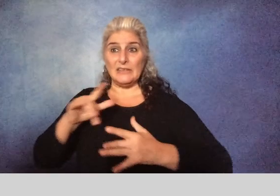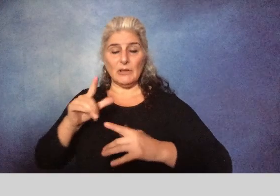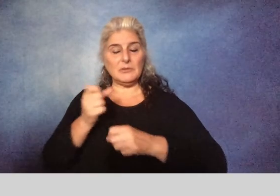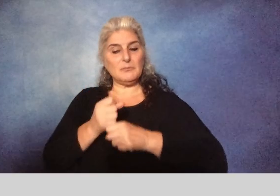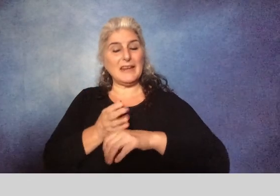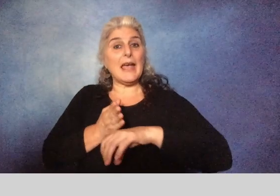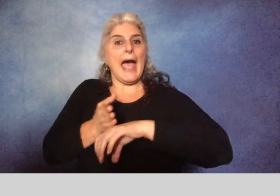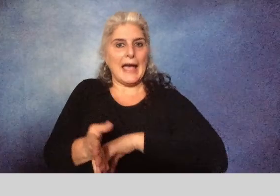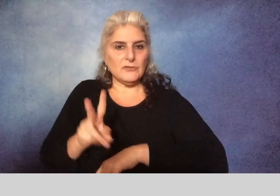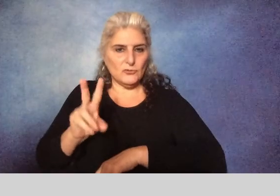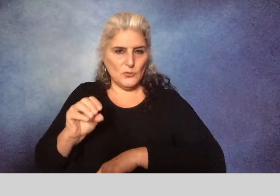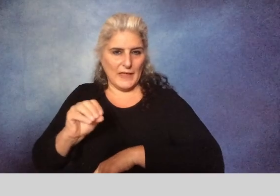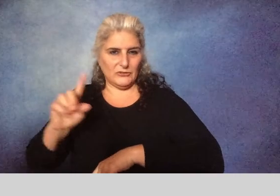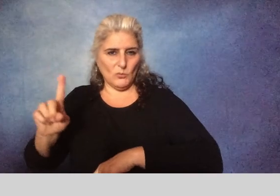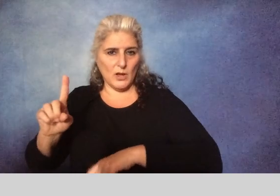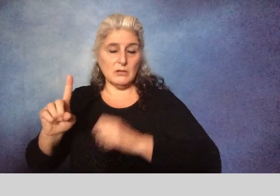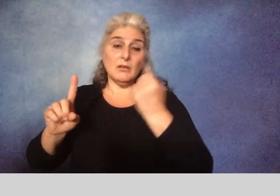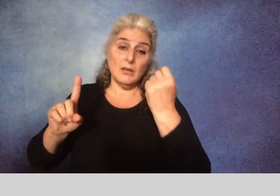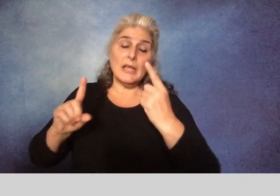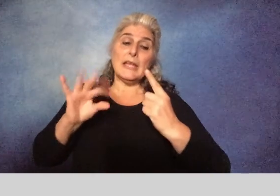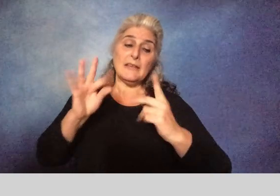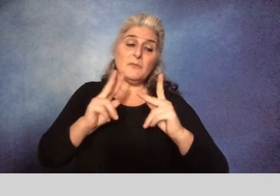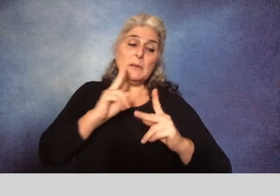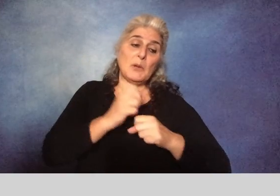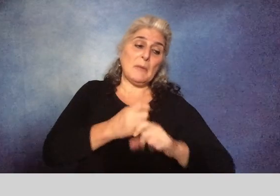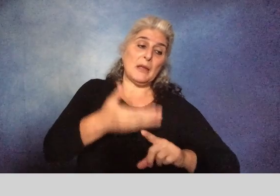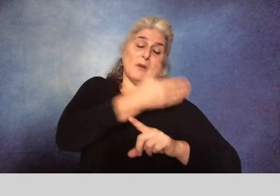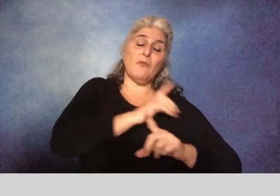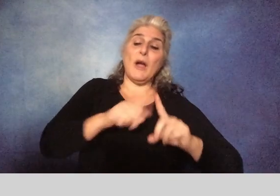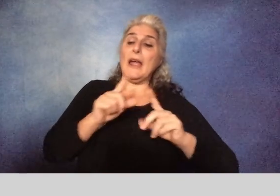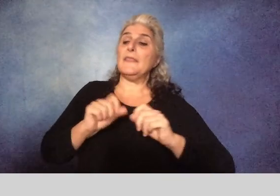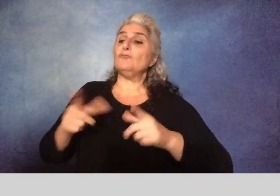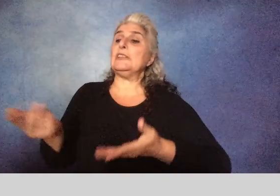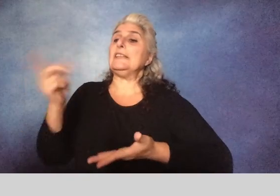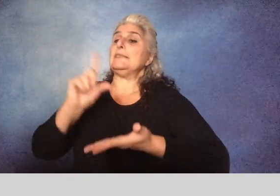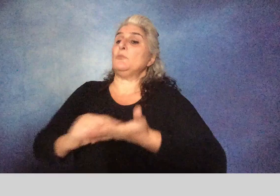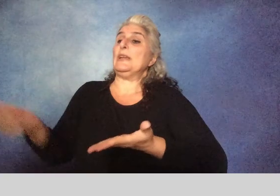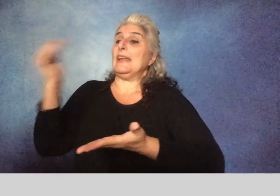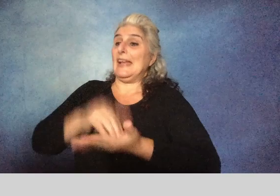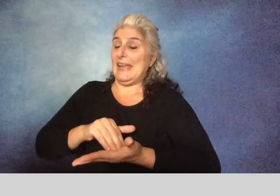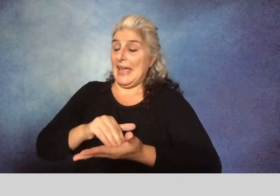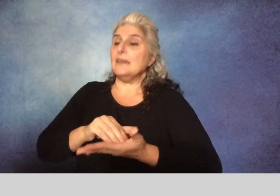Earlier albums aren't going to be recommended by the Album Discoverer unless I choose to add from a different data source,